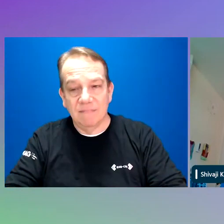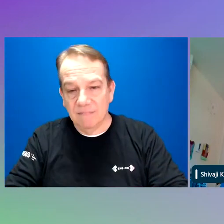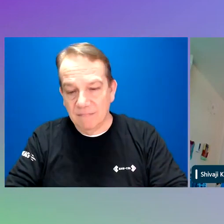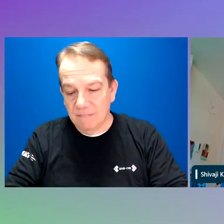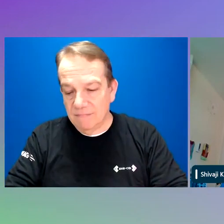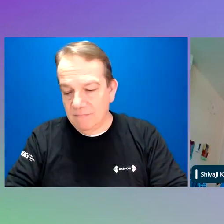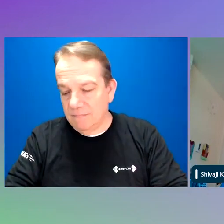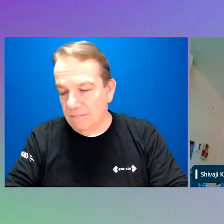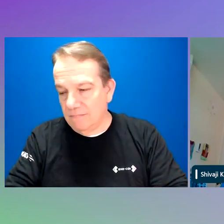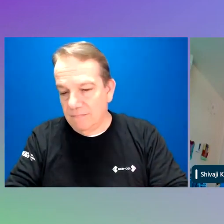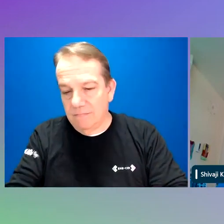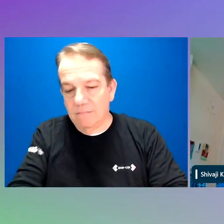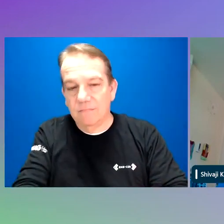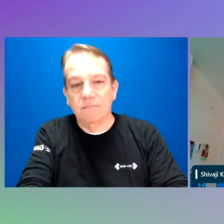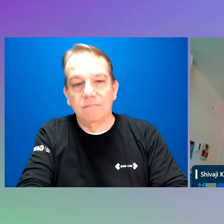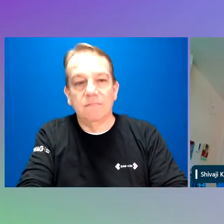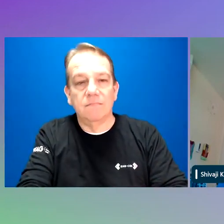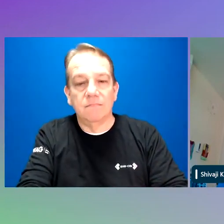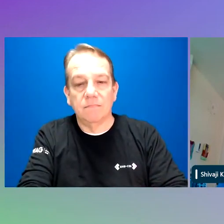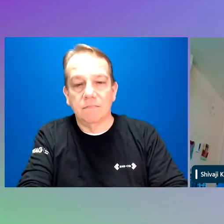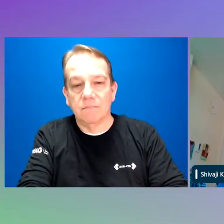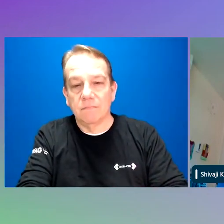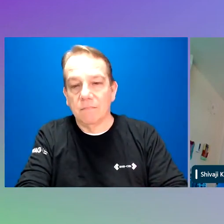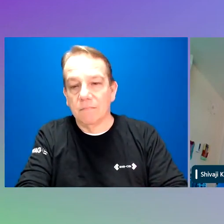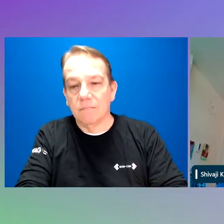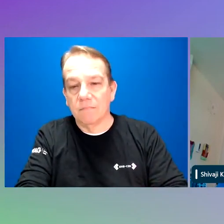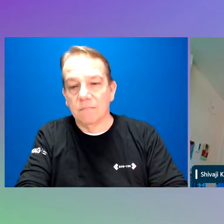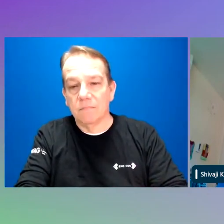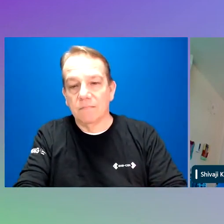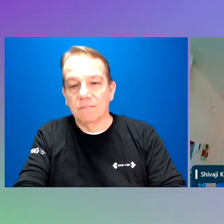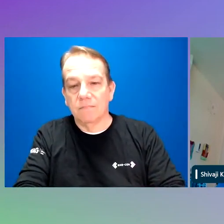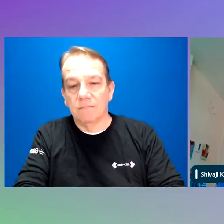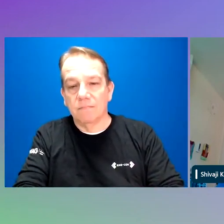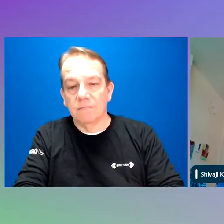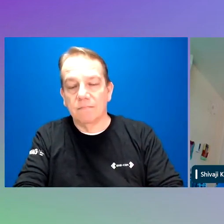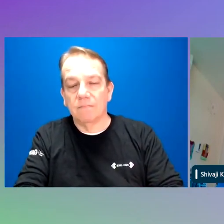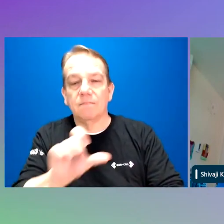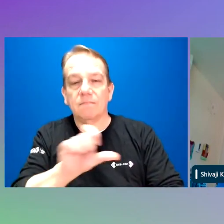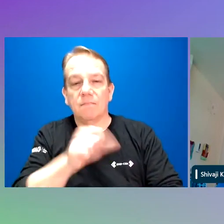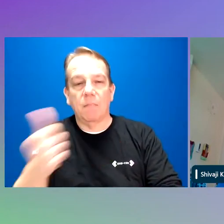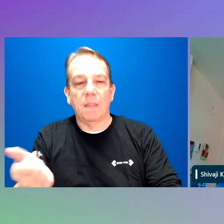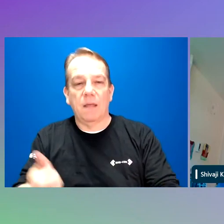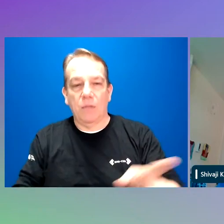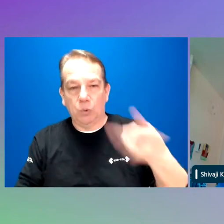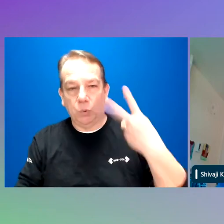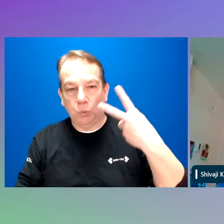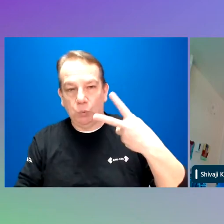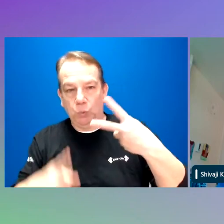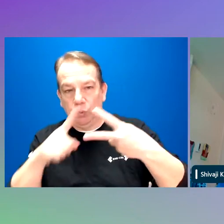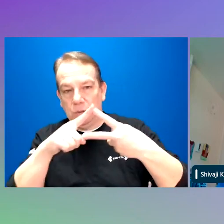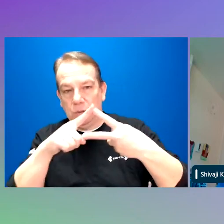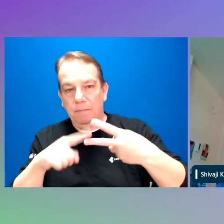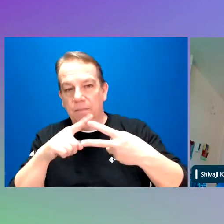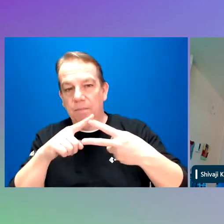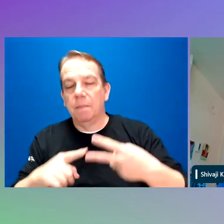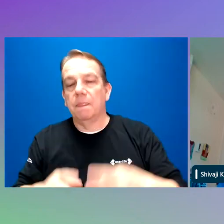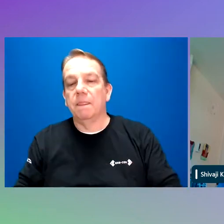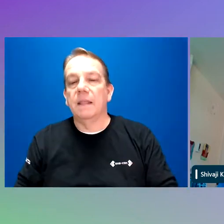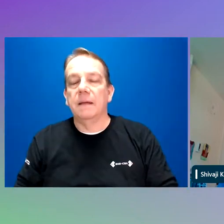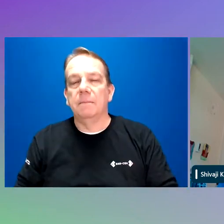questions and you are moving through them. Thank you. You got another two here from the same